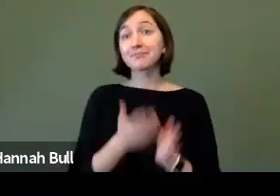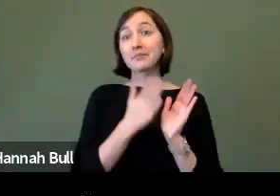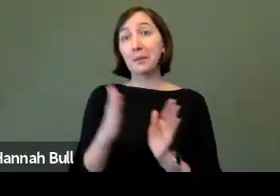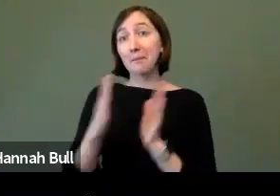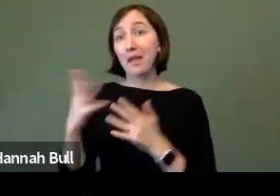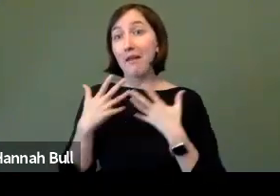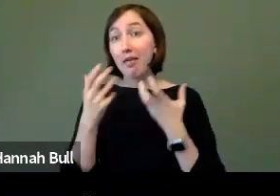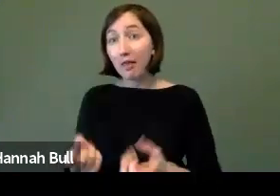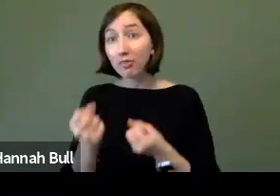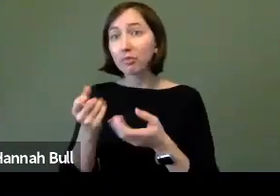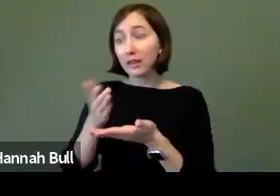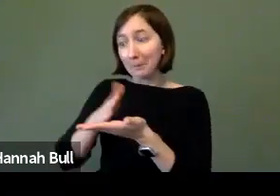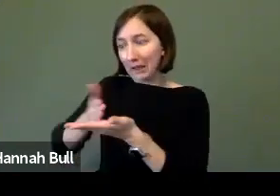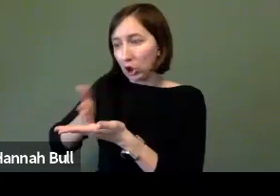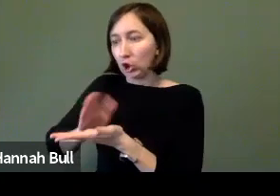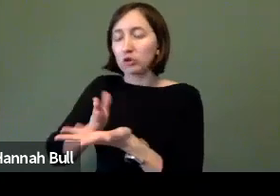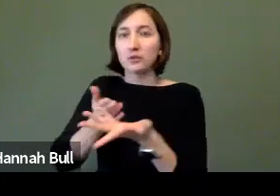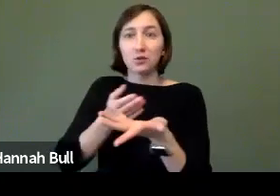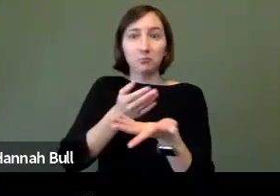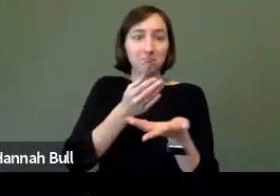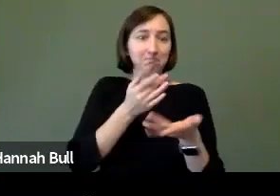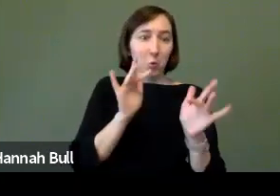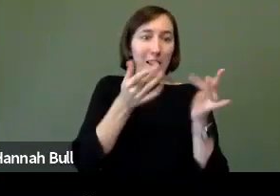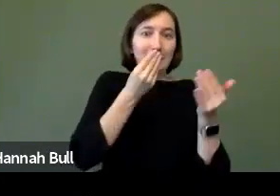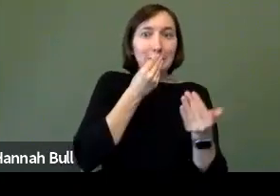A lot of us are working from home, learning from home